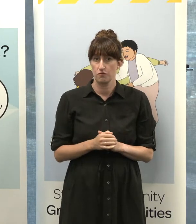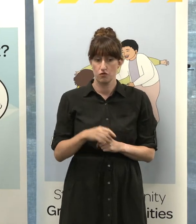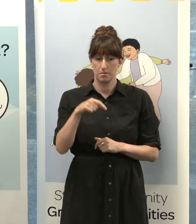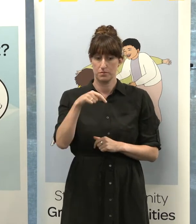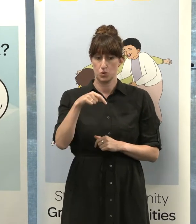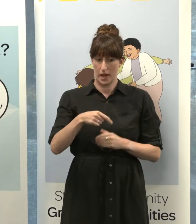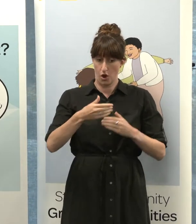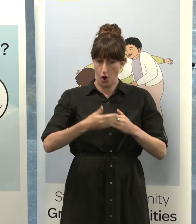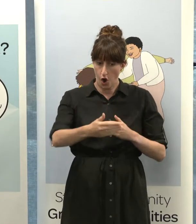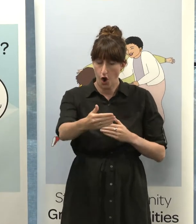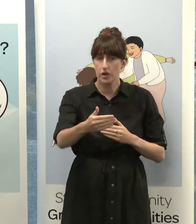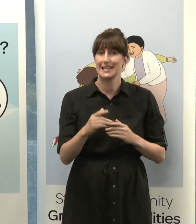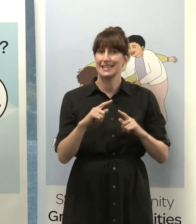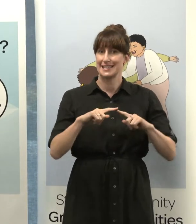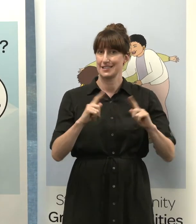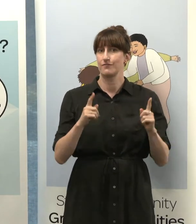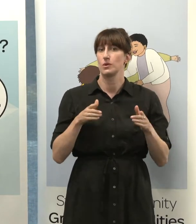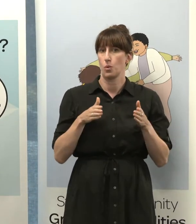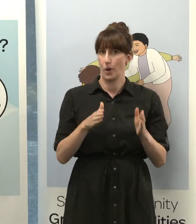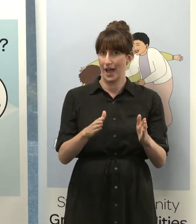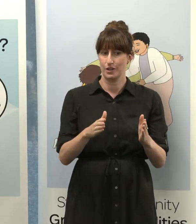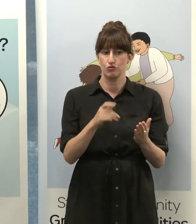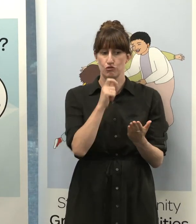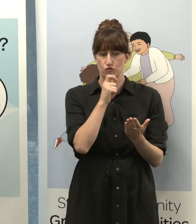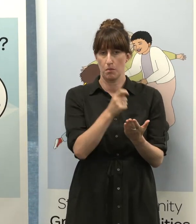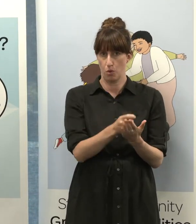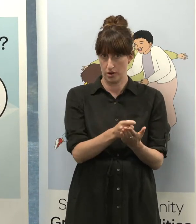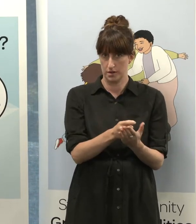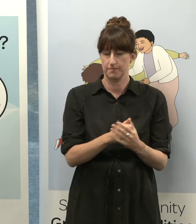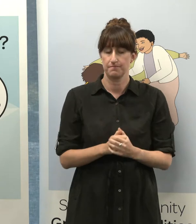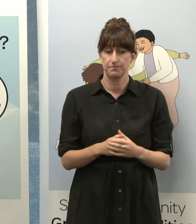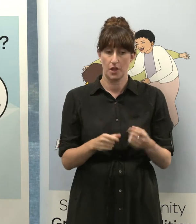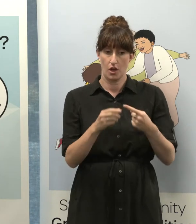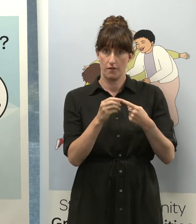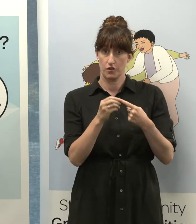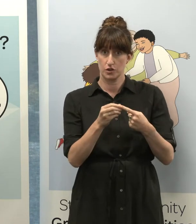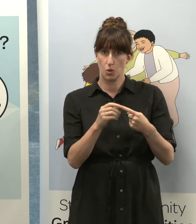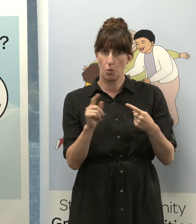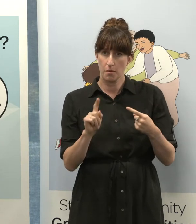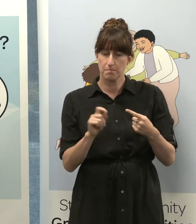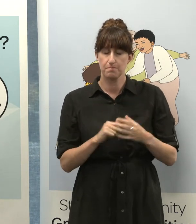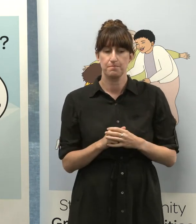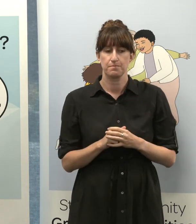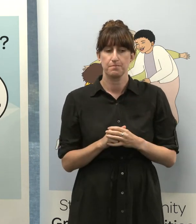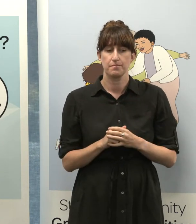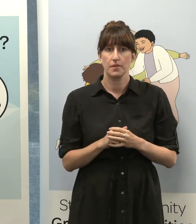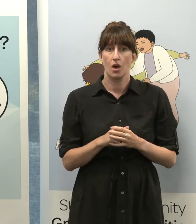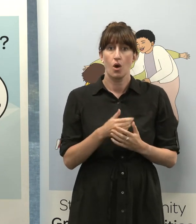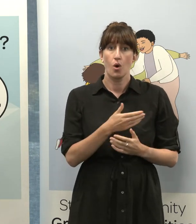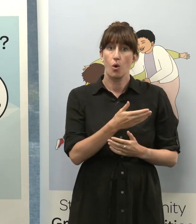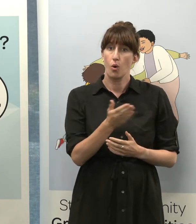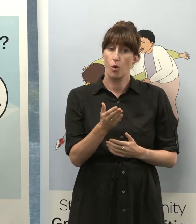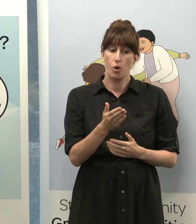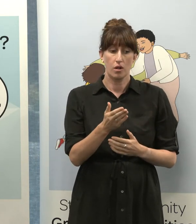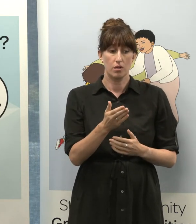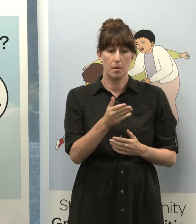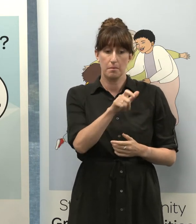COVID -related deaths. From today we will be moving to a new reporting approach, a